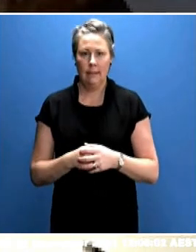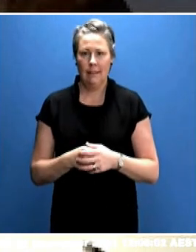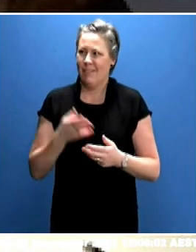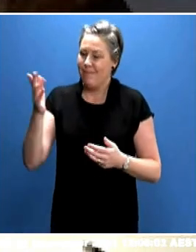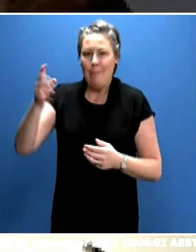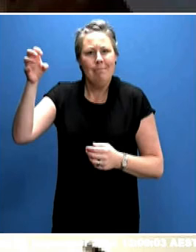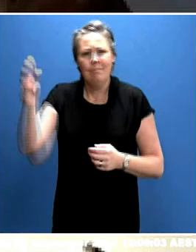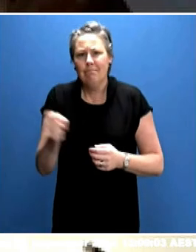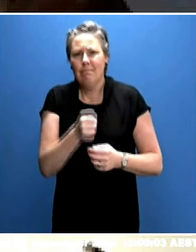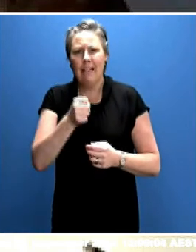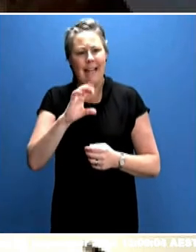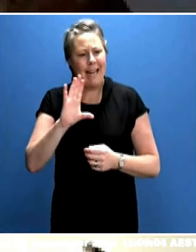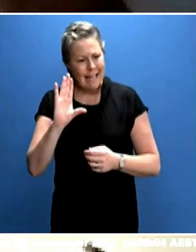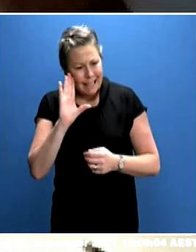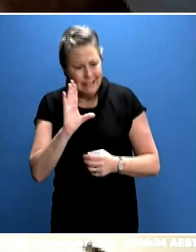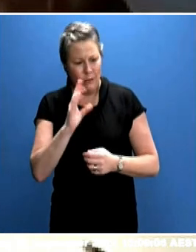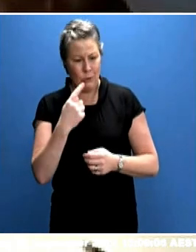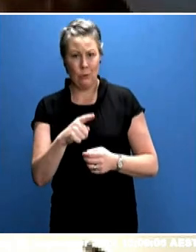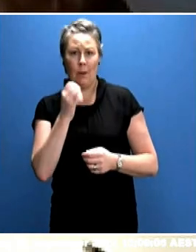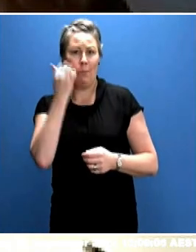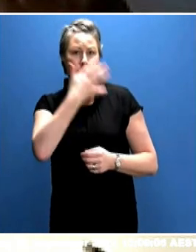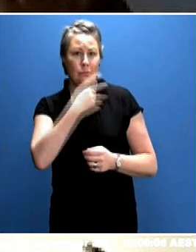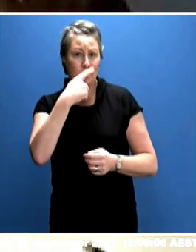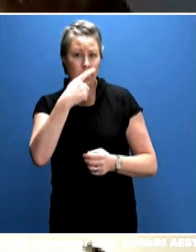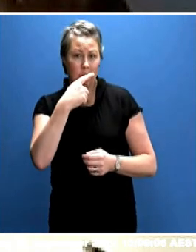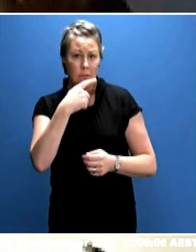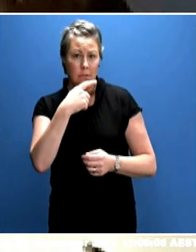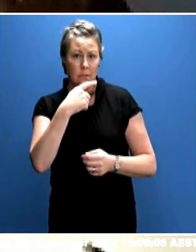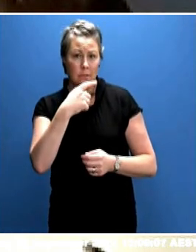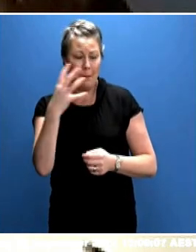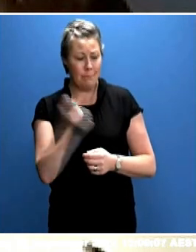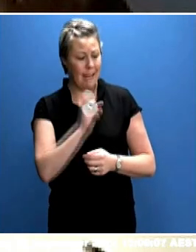got to start listening to Aboriginal people, to Aboriginal families,